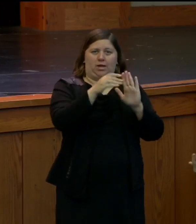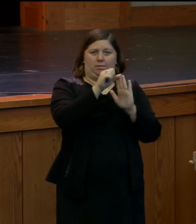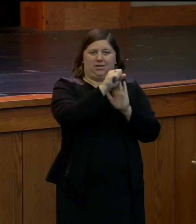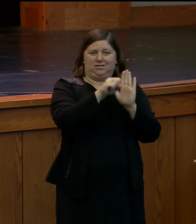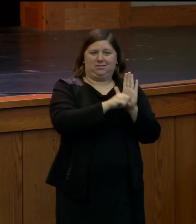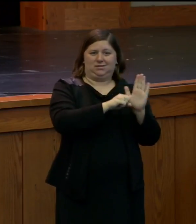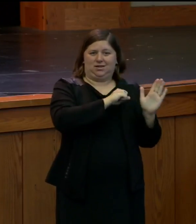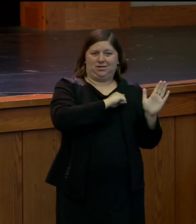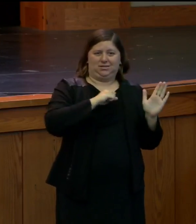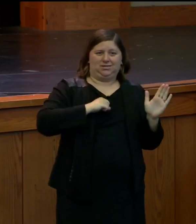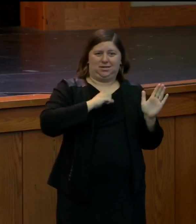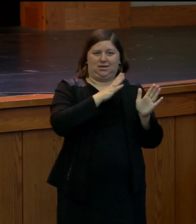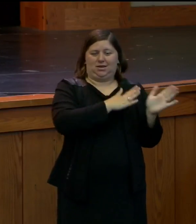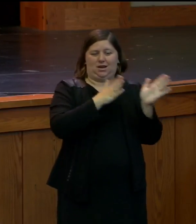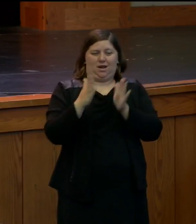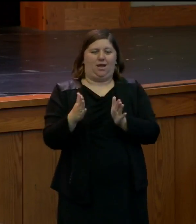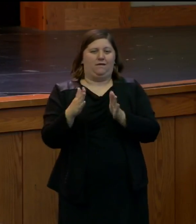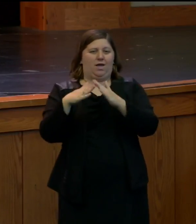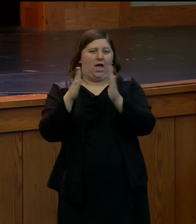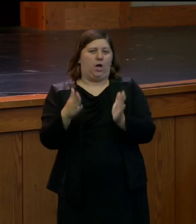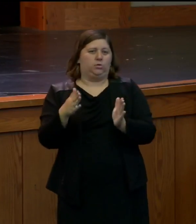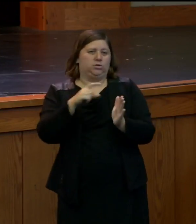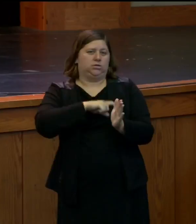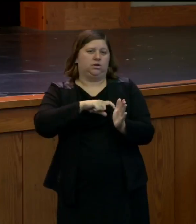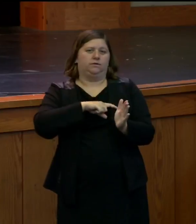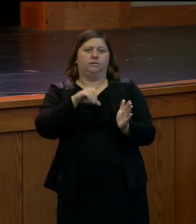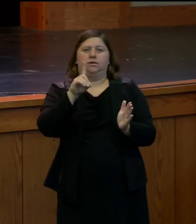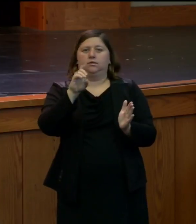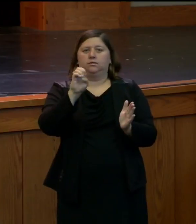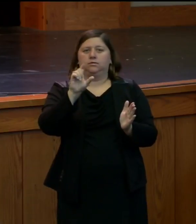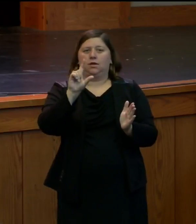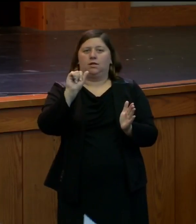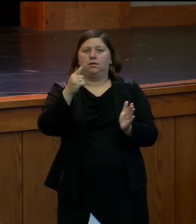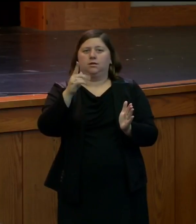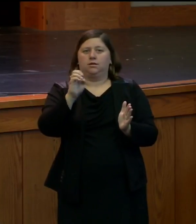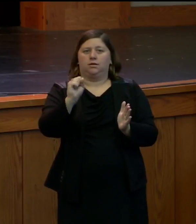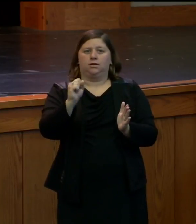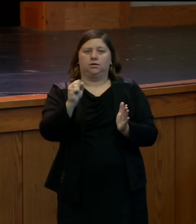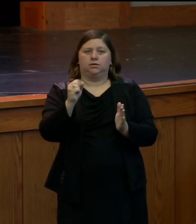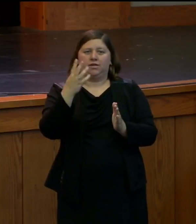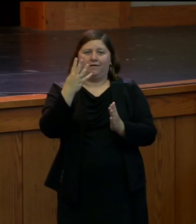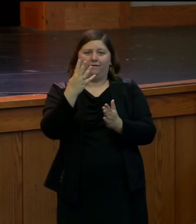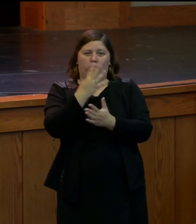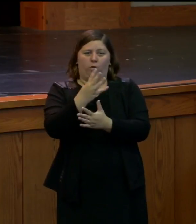ADD A LOWER HOUSE OF DELEGATES COMPRISED OF FOUR DELEGATES PER EACH WARD.